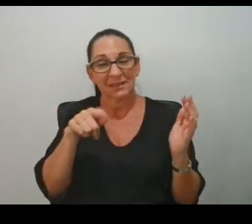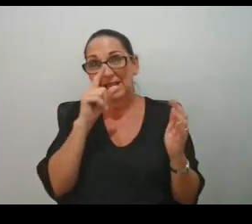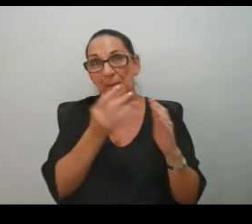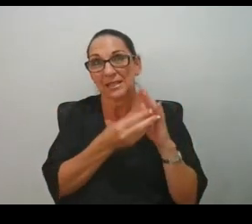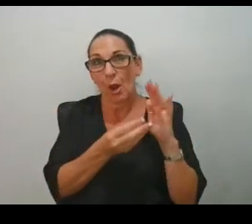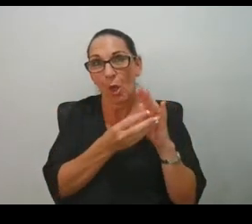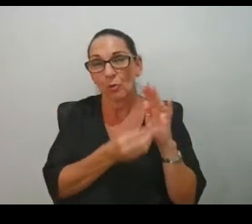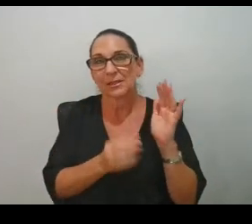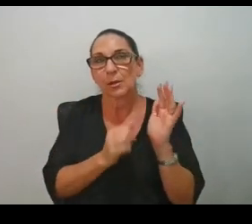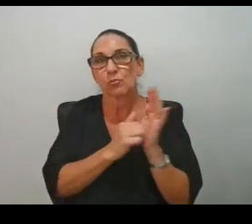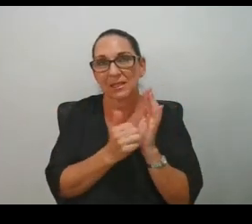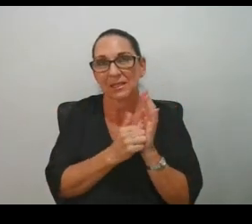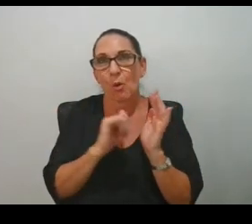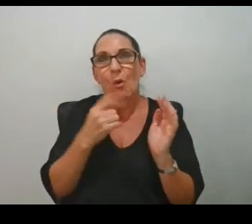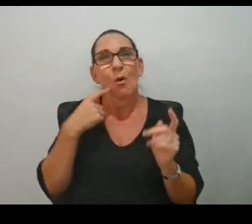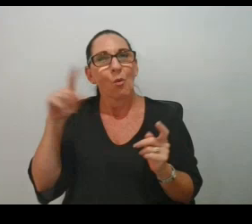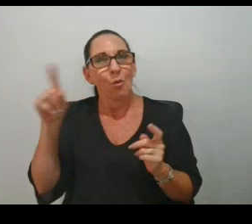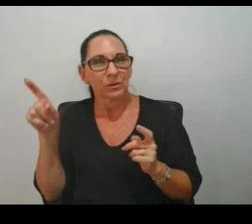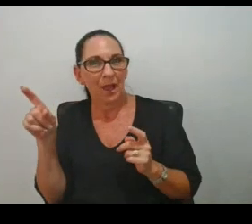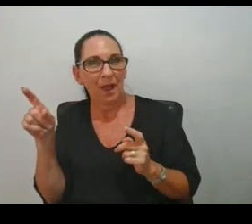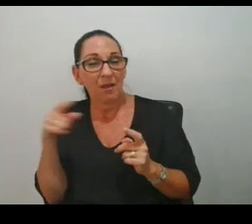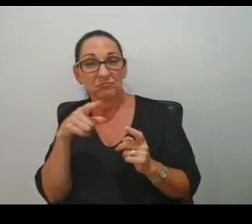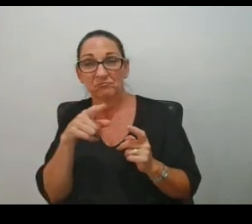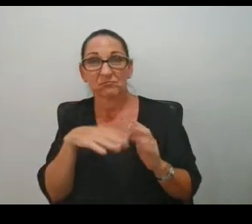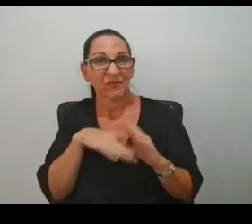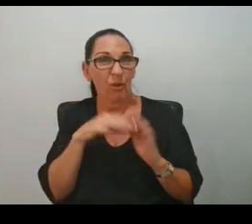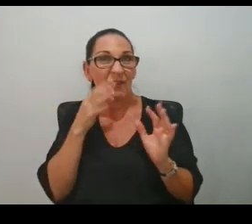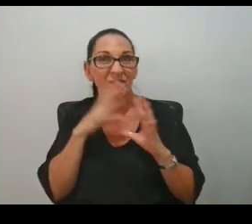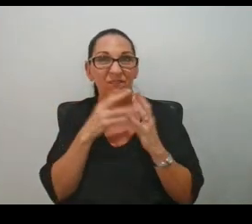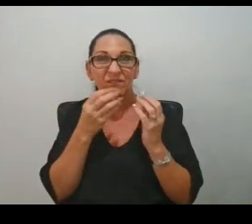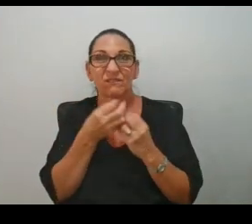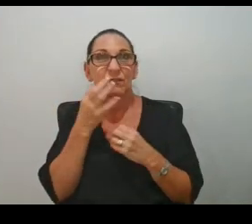you can also order them they're completely free with free delivery so if you want some of those